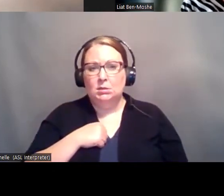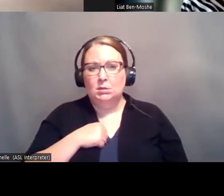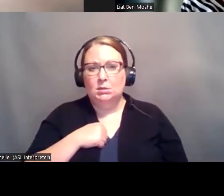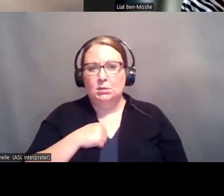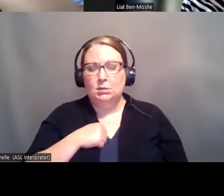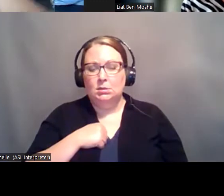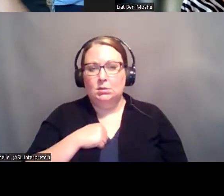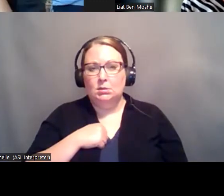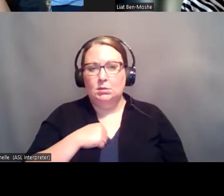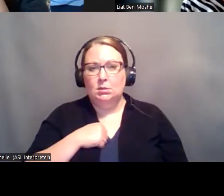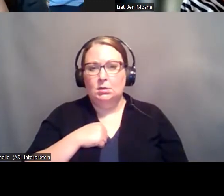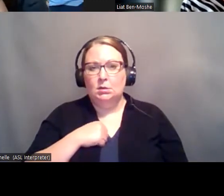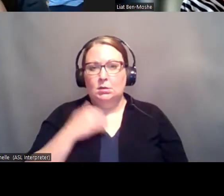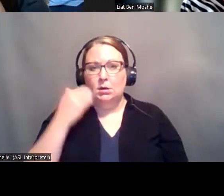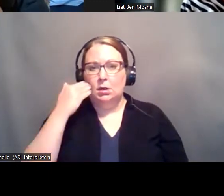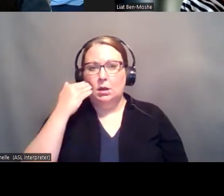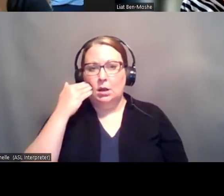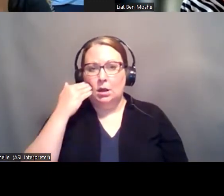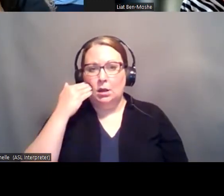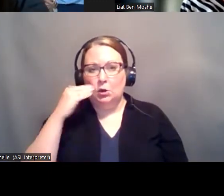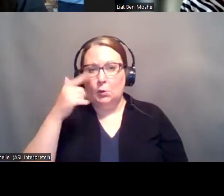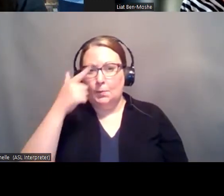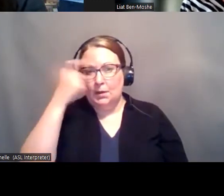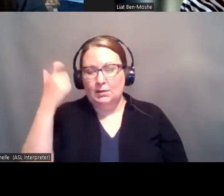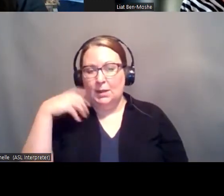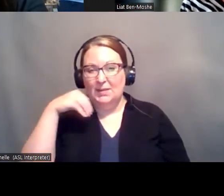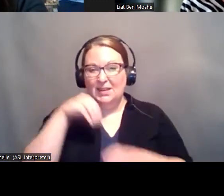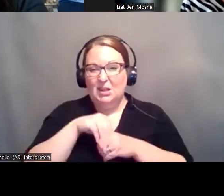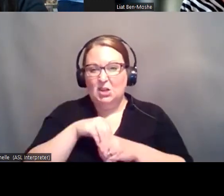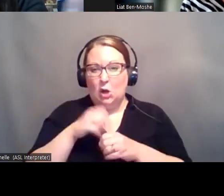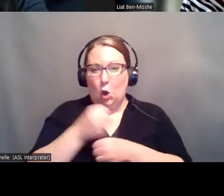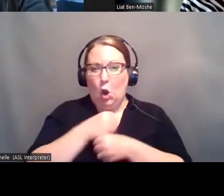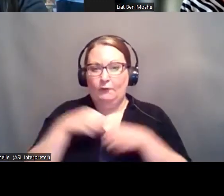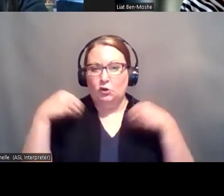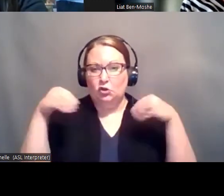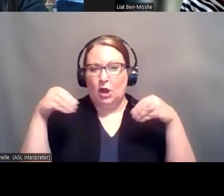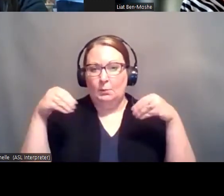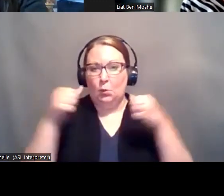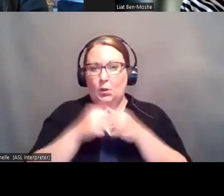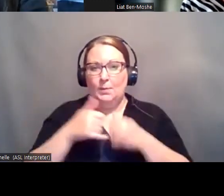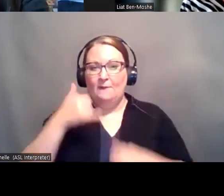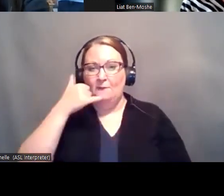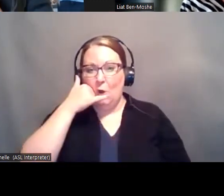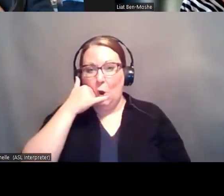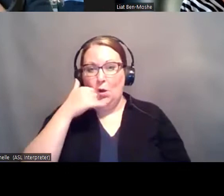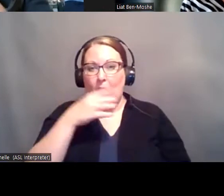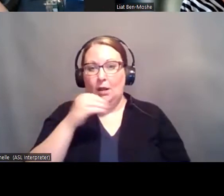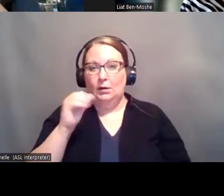Yeah, I don't know because I'm currently sitting in a coffee shop with my phone and AirPods. Oh, okay.